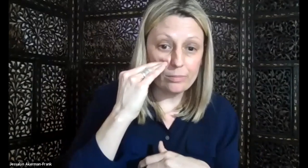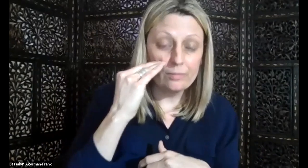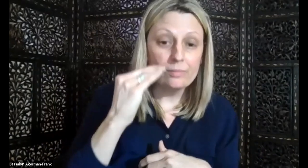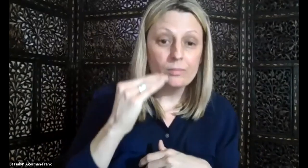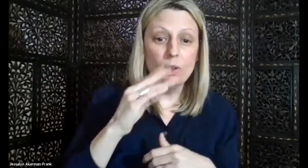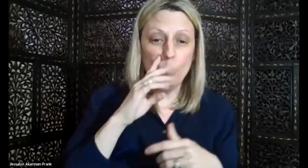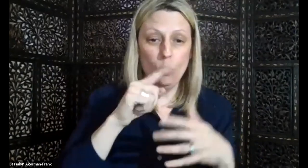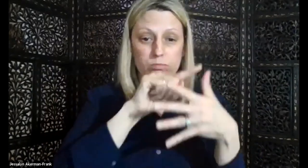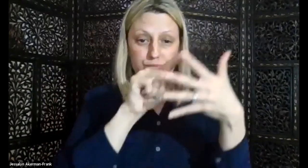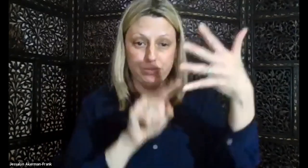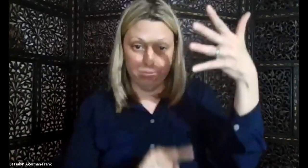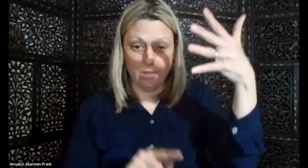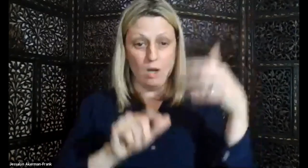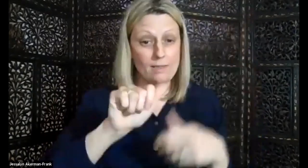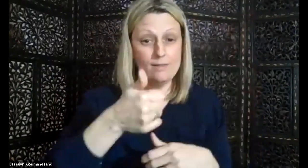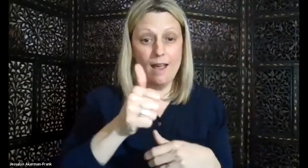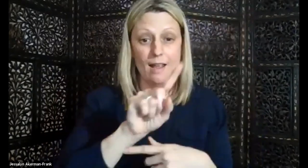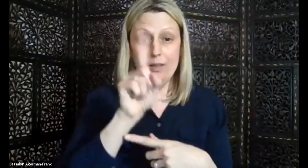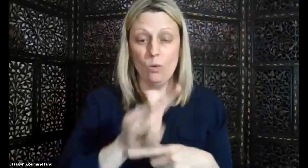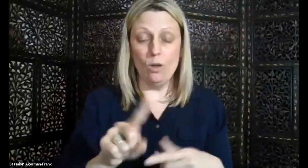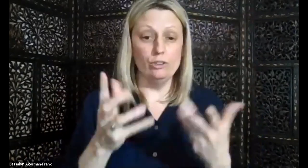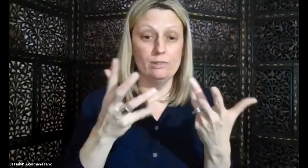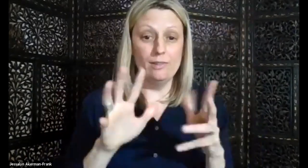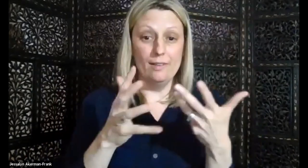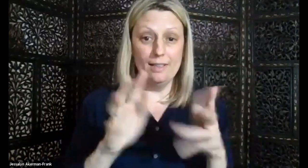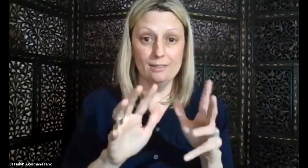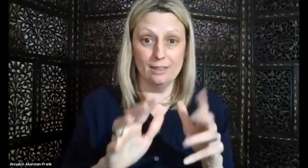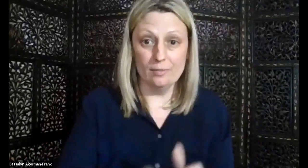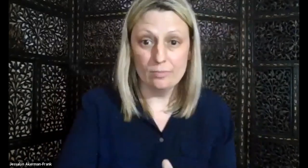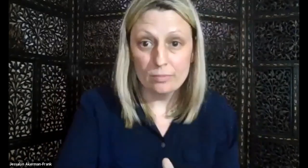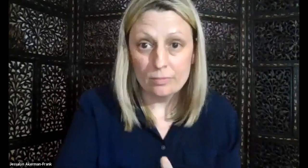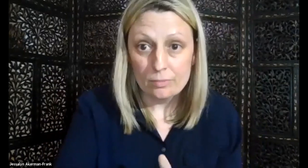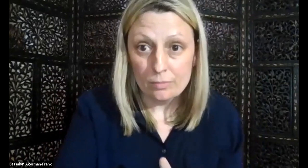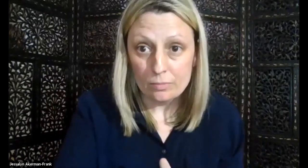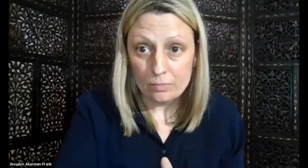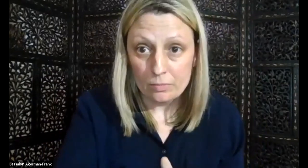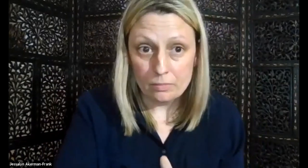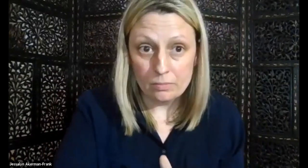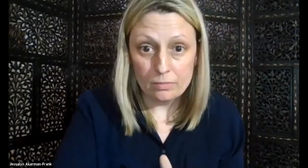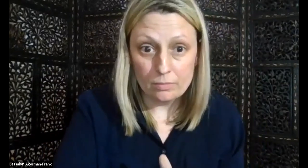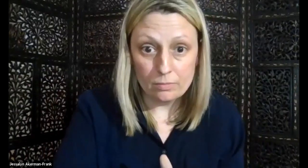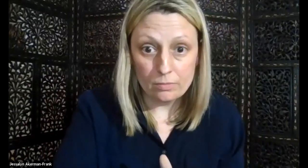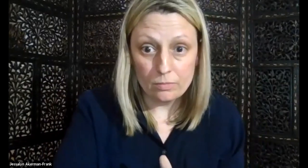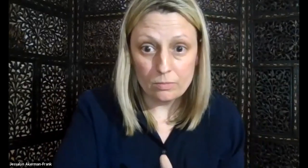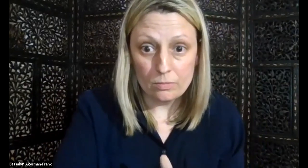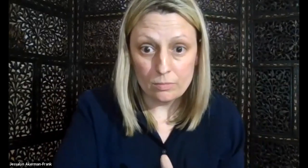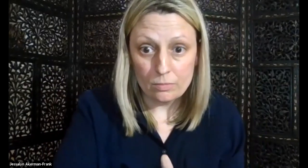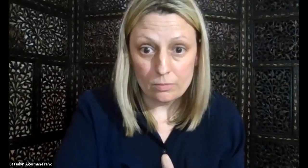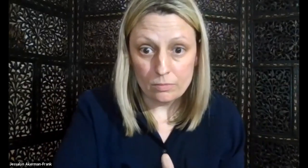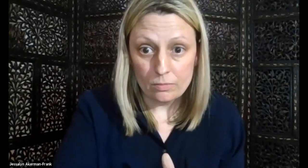male or female as well as your nationality. All the people that are living in your home